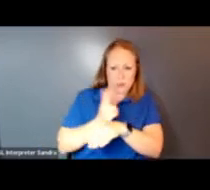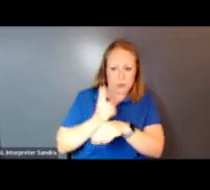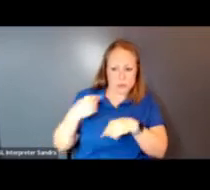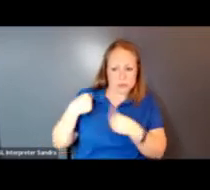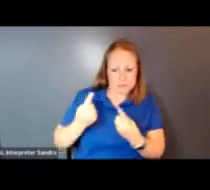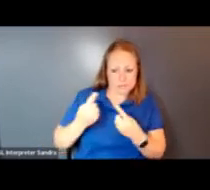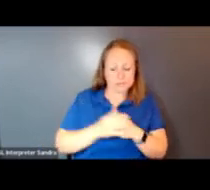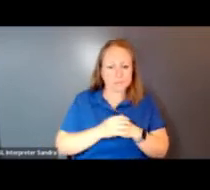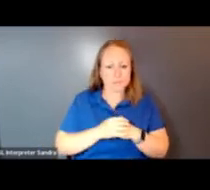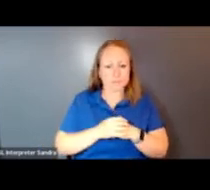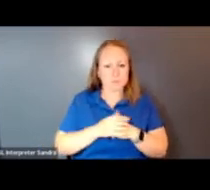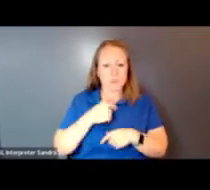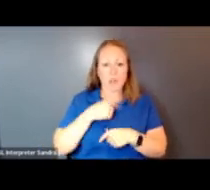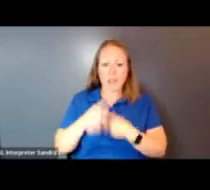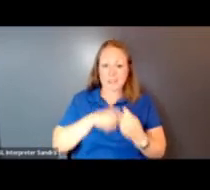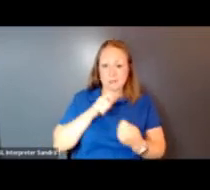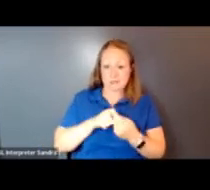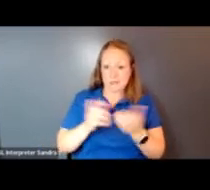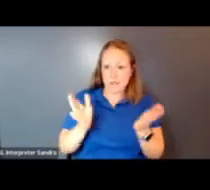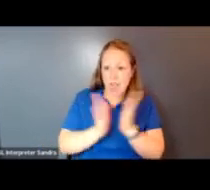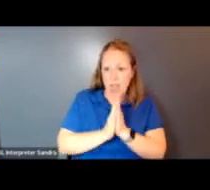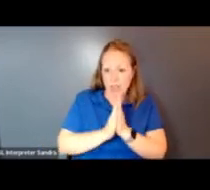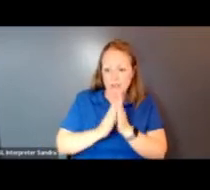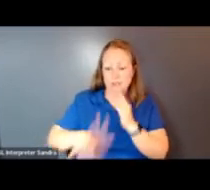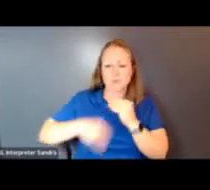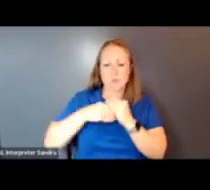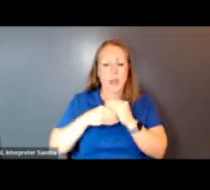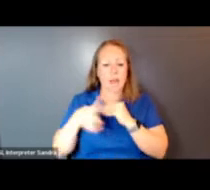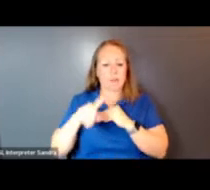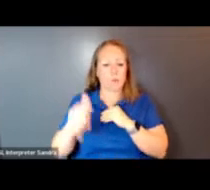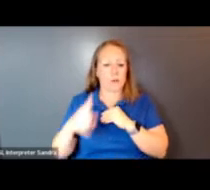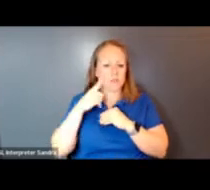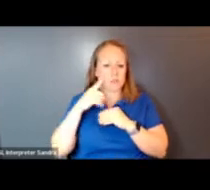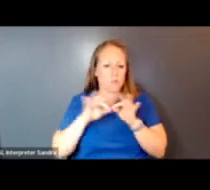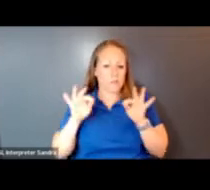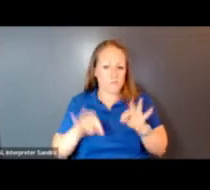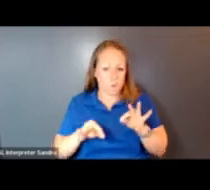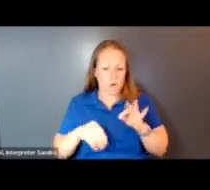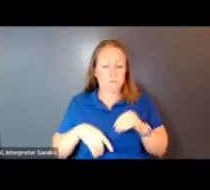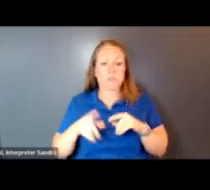I specifically asked her to add questions to a form that providers would fill out. And